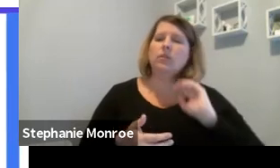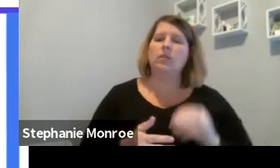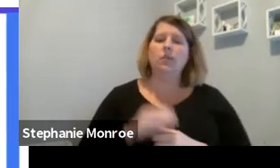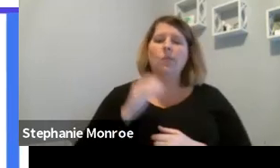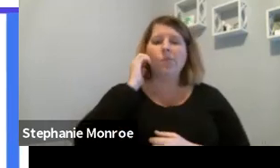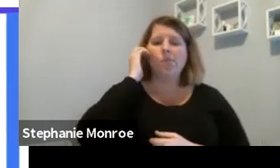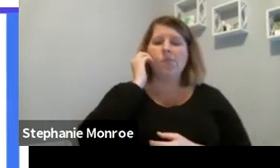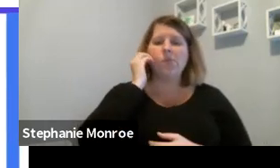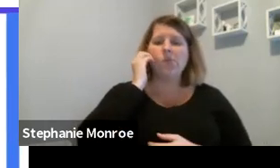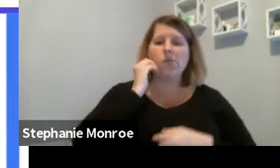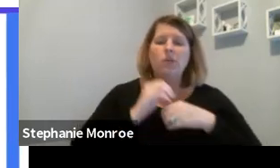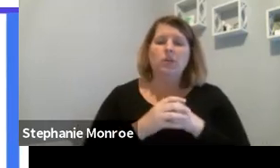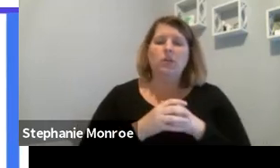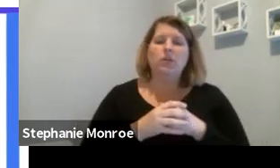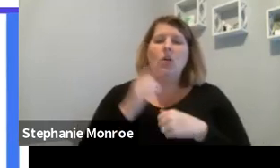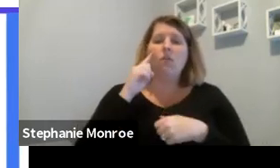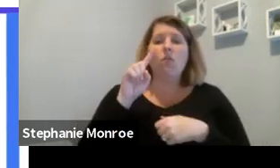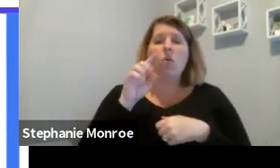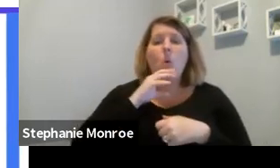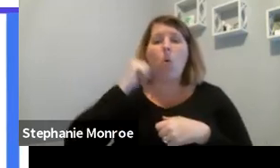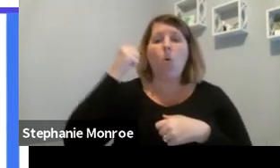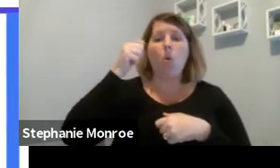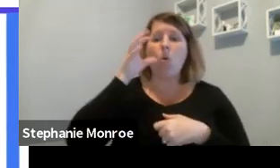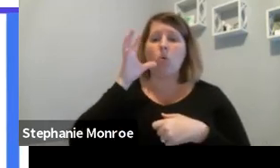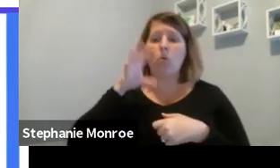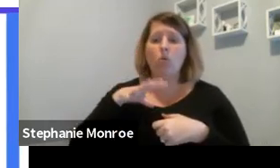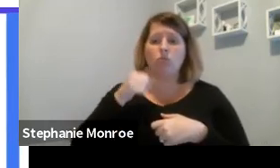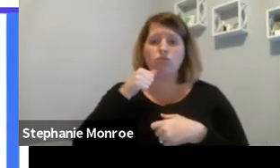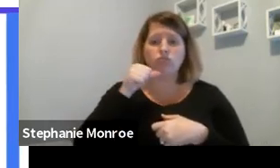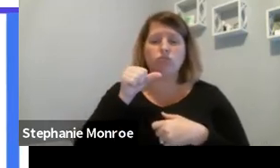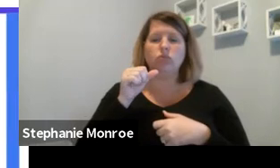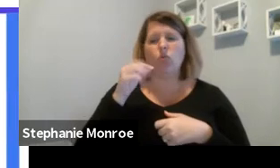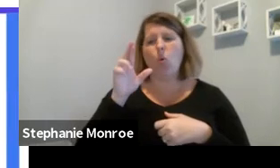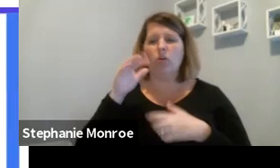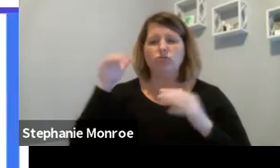And for older children who internalize it,